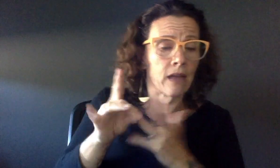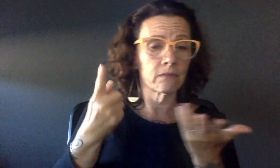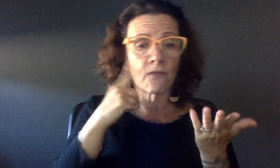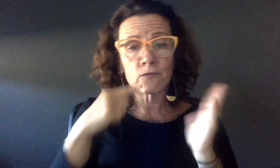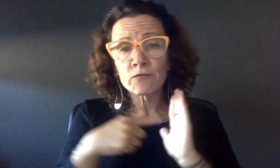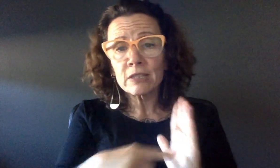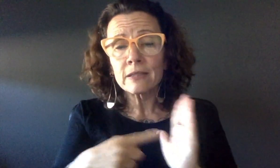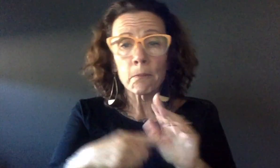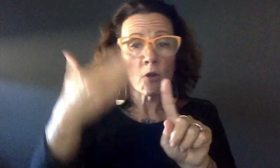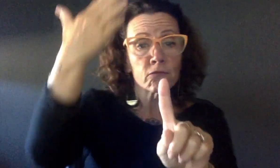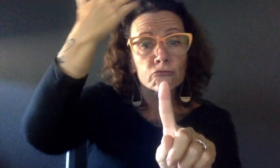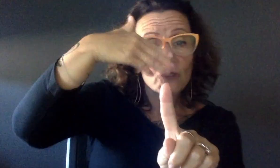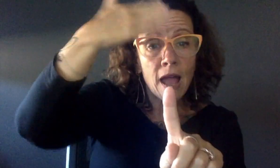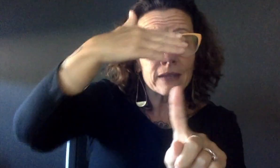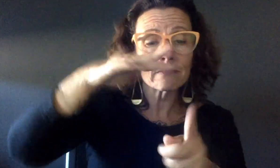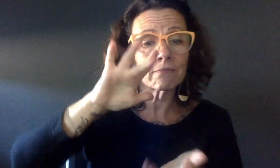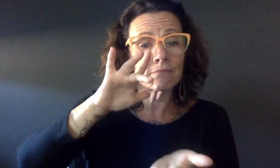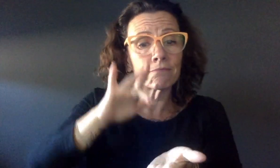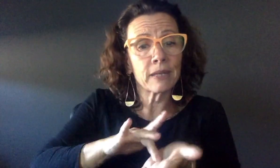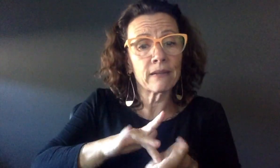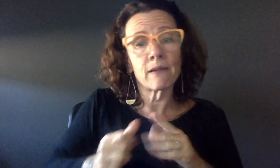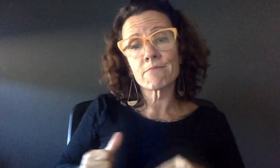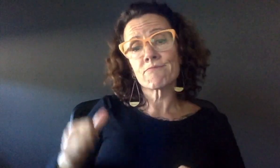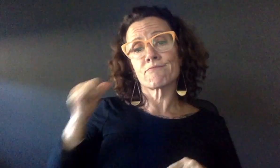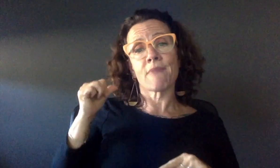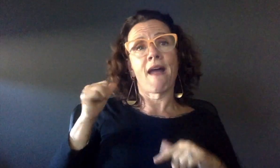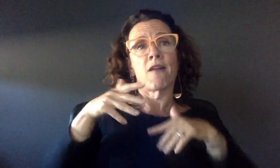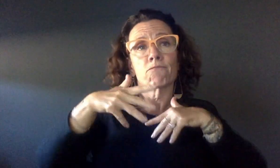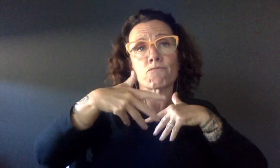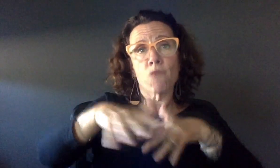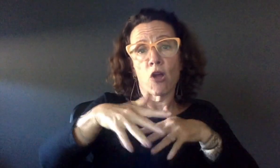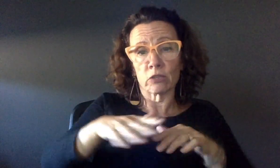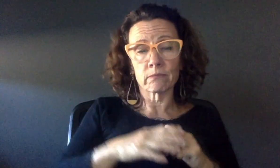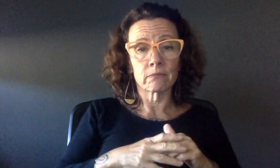at the front, middle and back of the march,